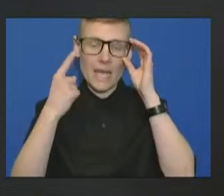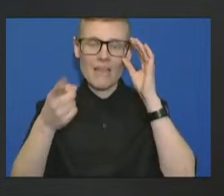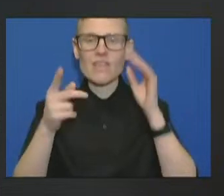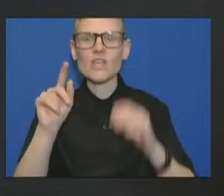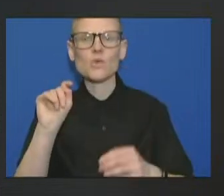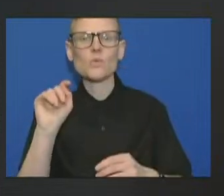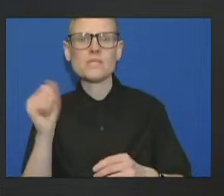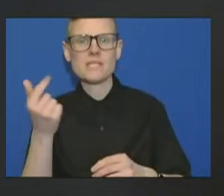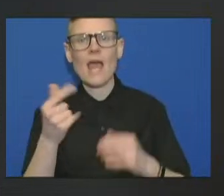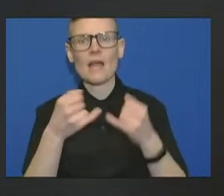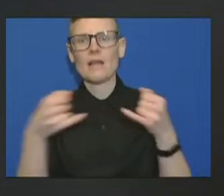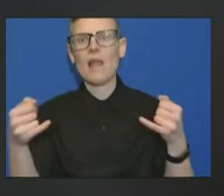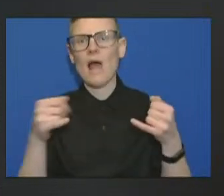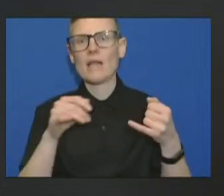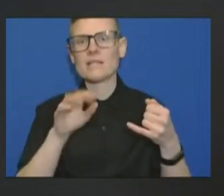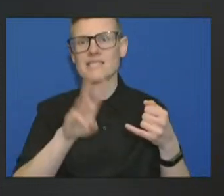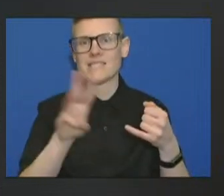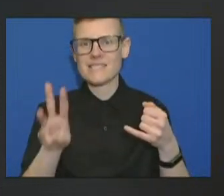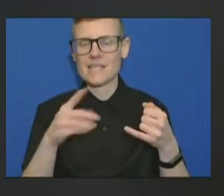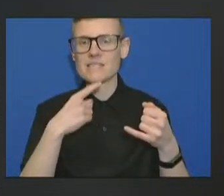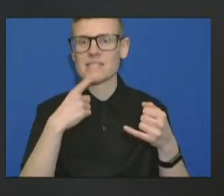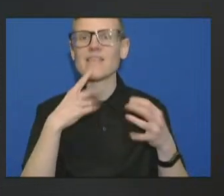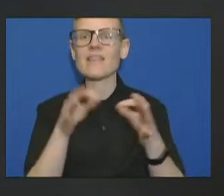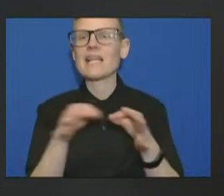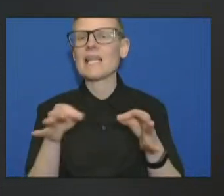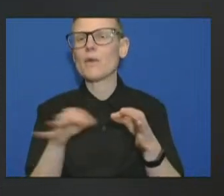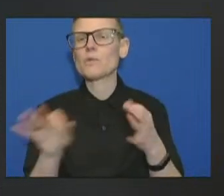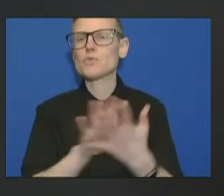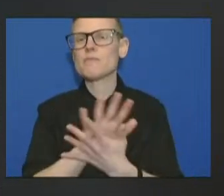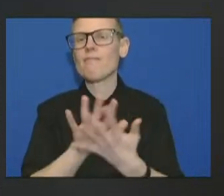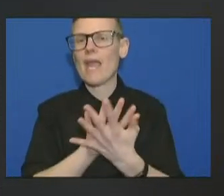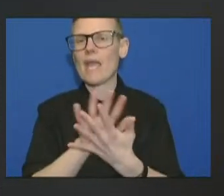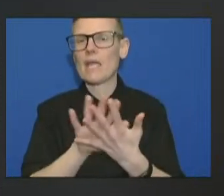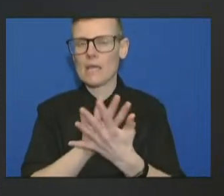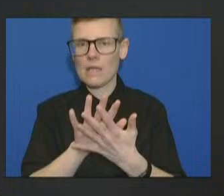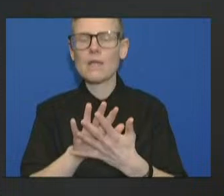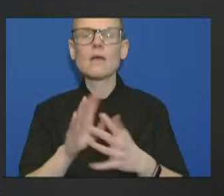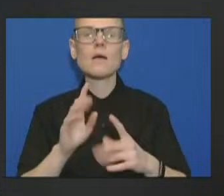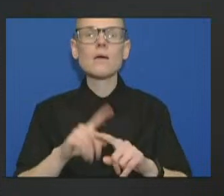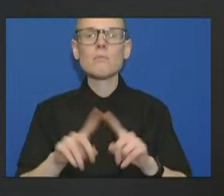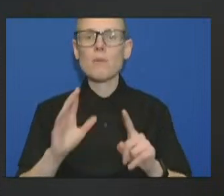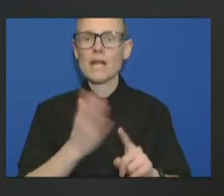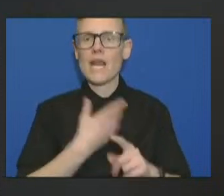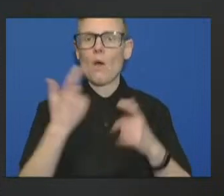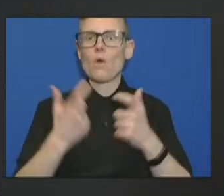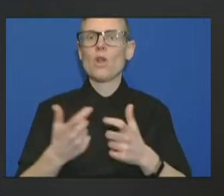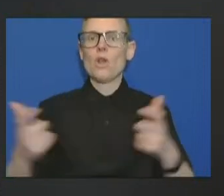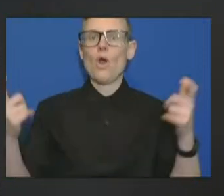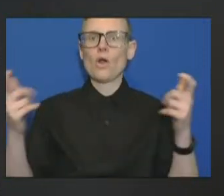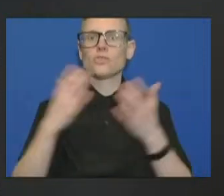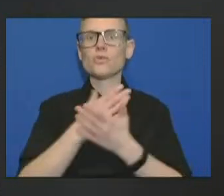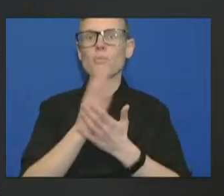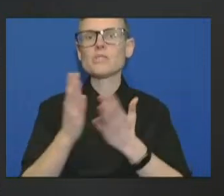discretionary portion of the budget right down there at the end. And I think you tagged line